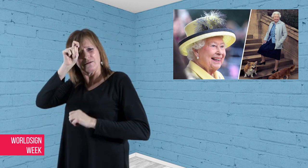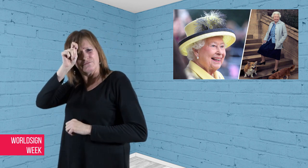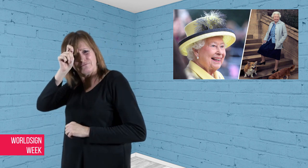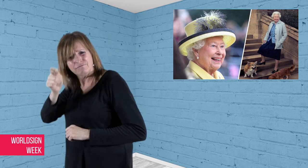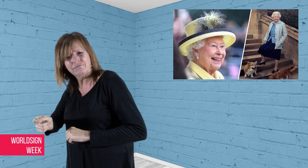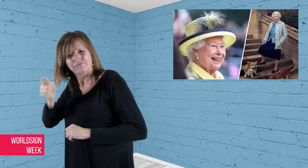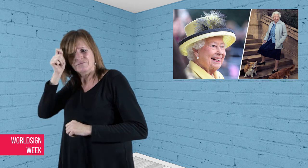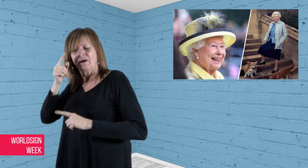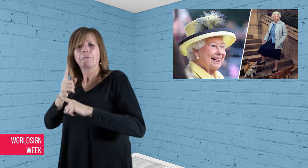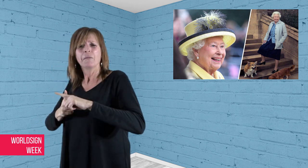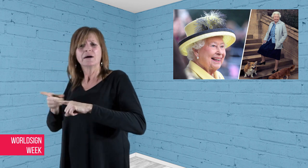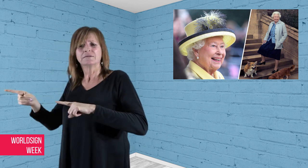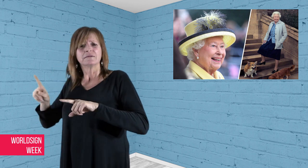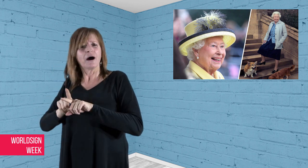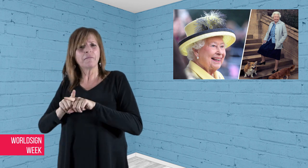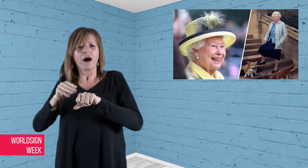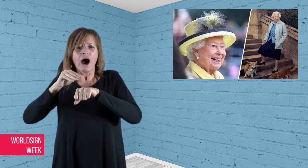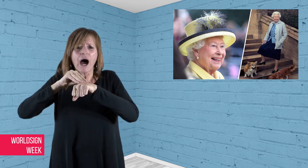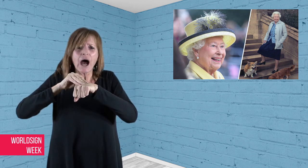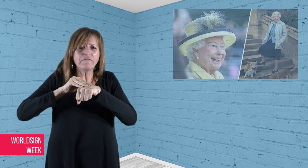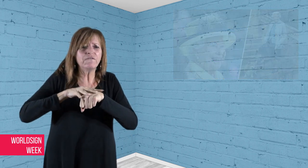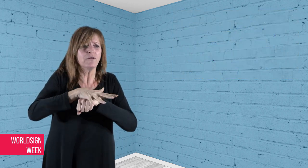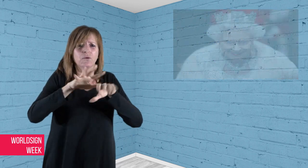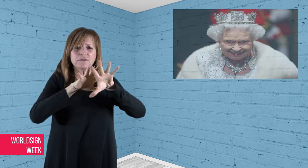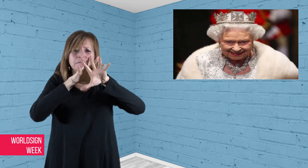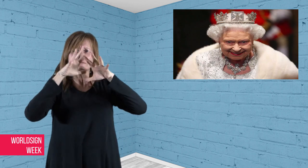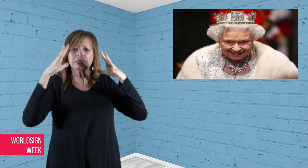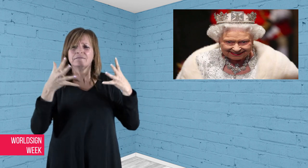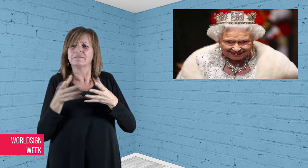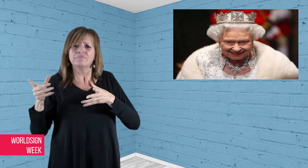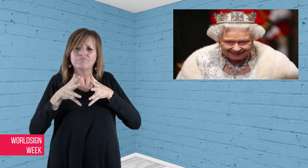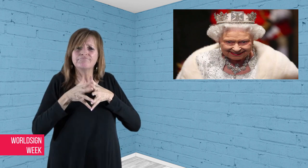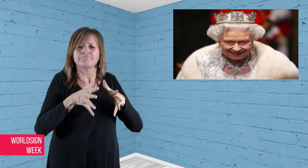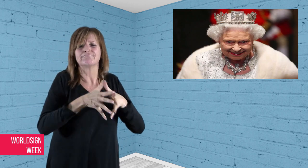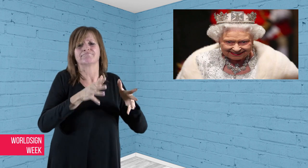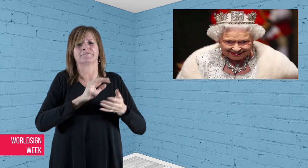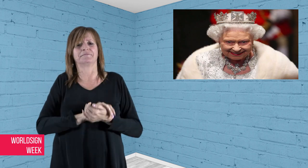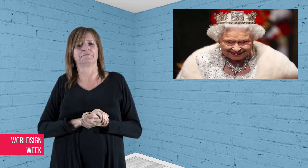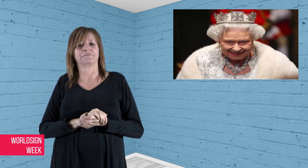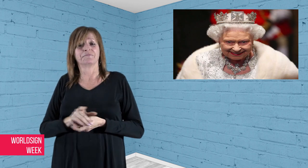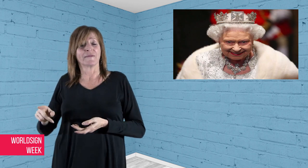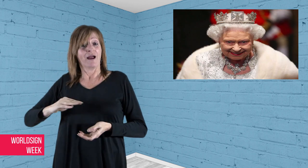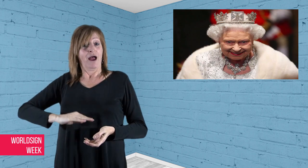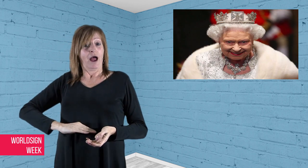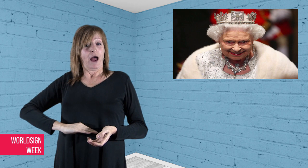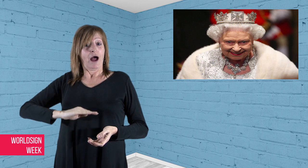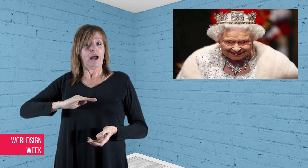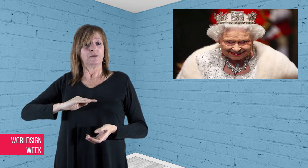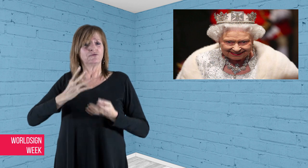national treasure and is highly influential in the international community. Due to her age, the